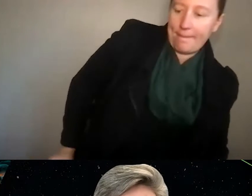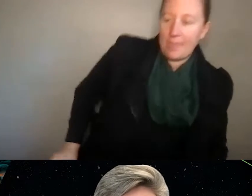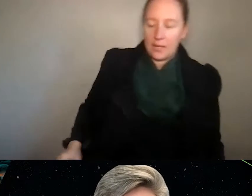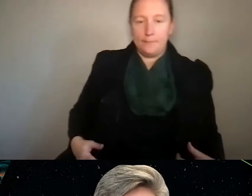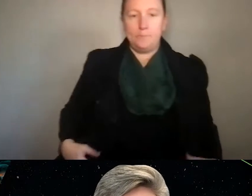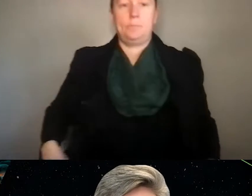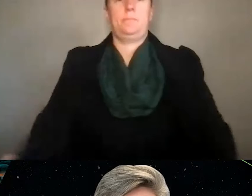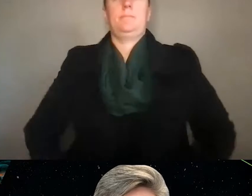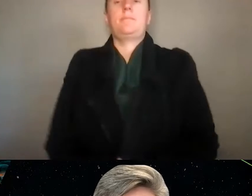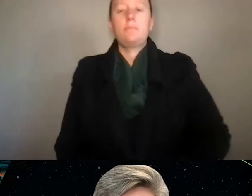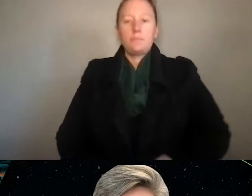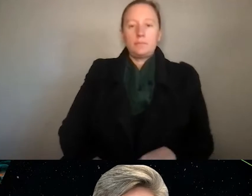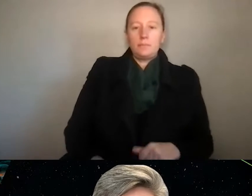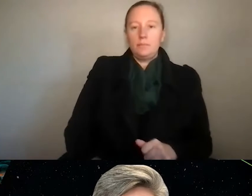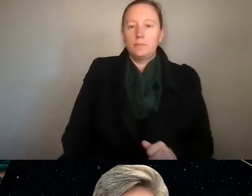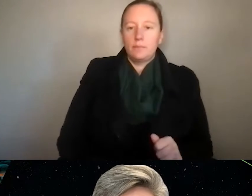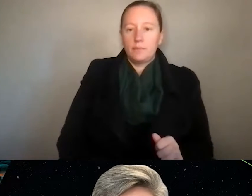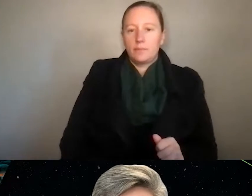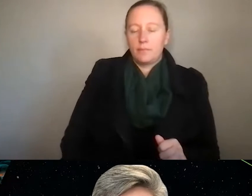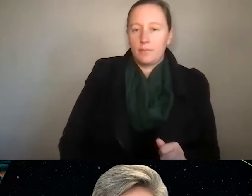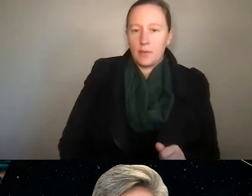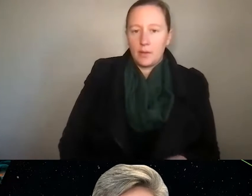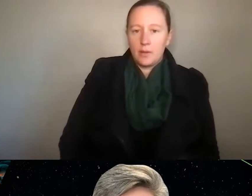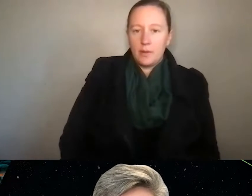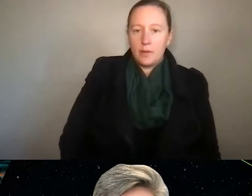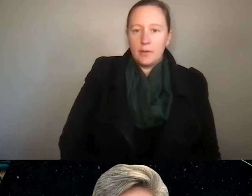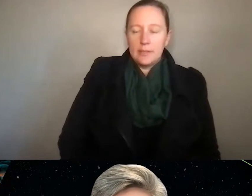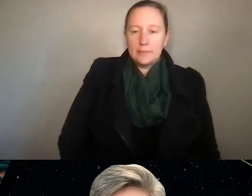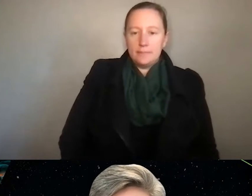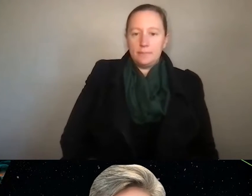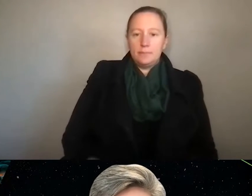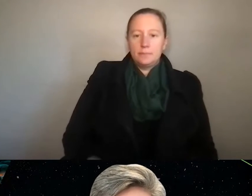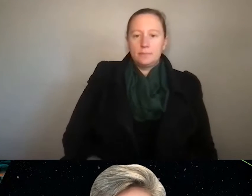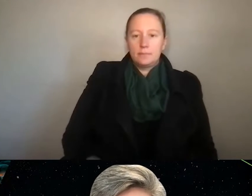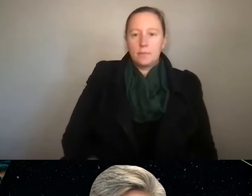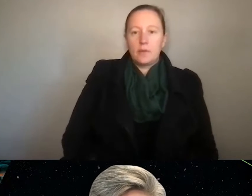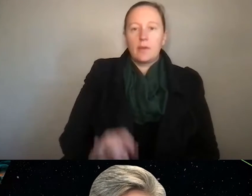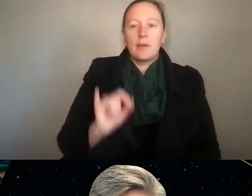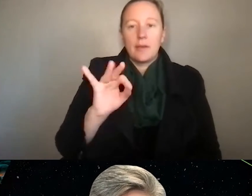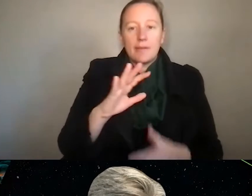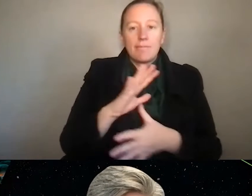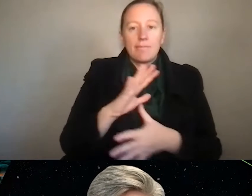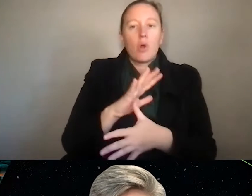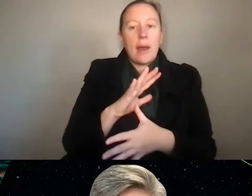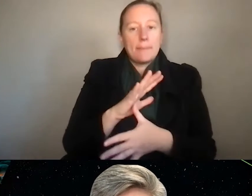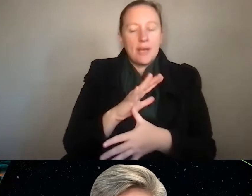Beth Strausser: Next question, this person is saying that if their primary appointment is in